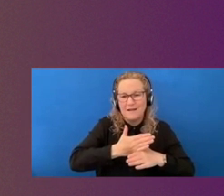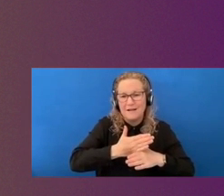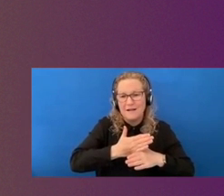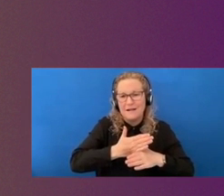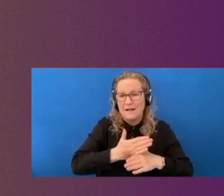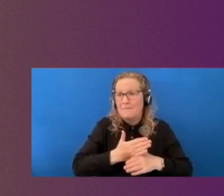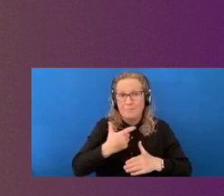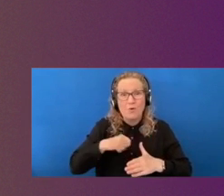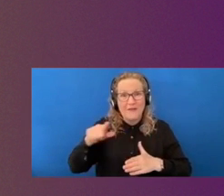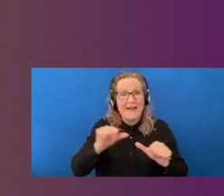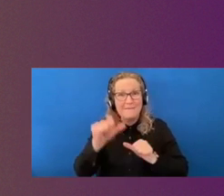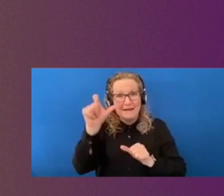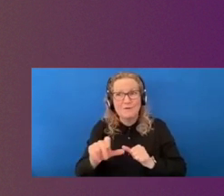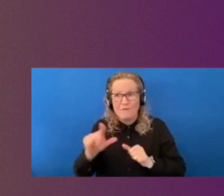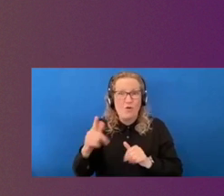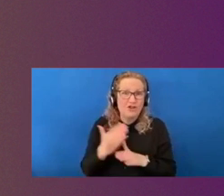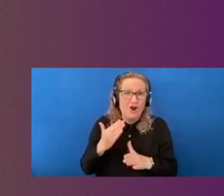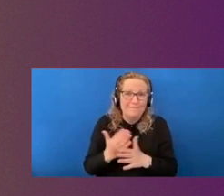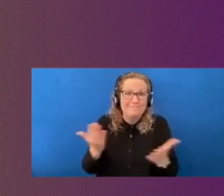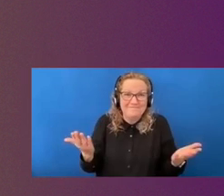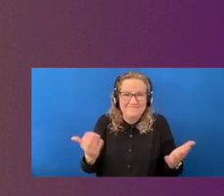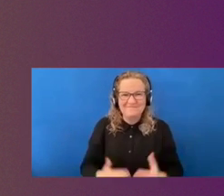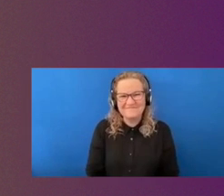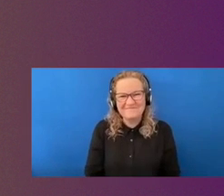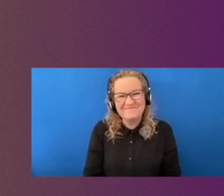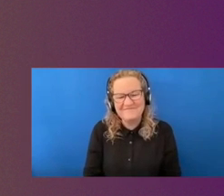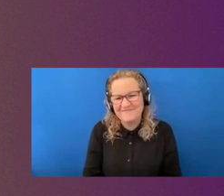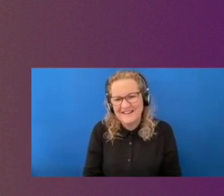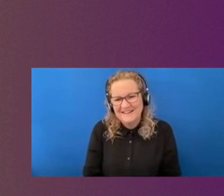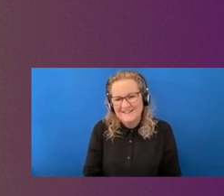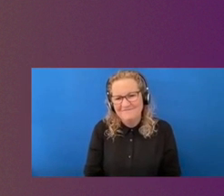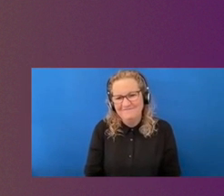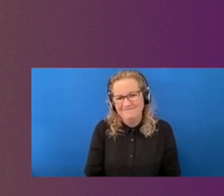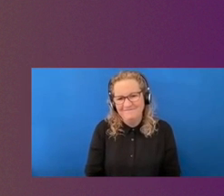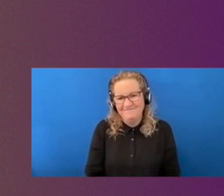I think that'll be that'll be the most remarkable insight um and hopefully all that remote work and